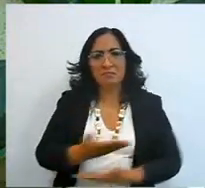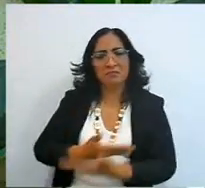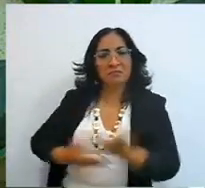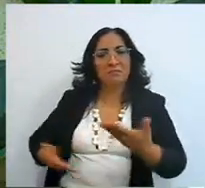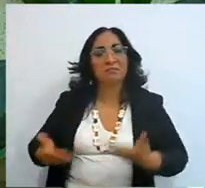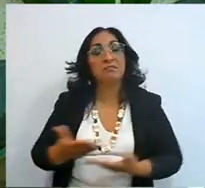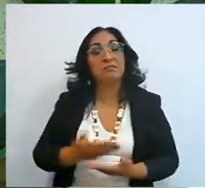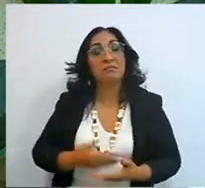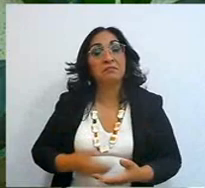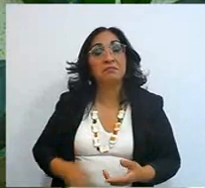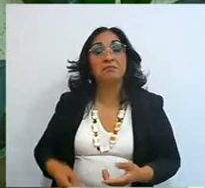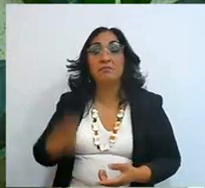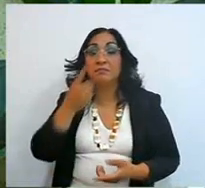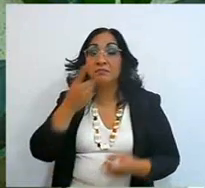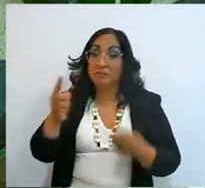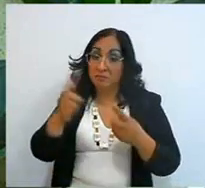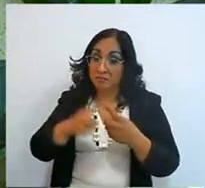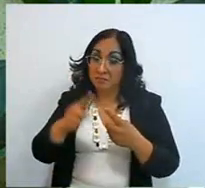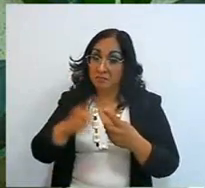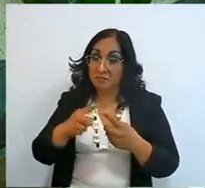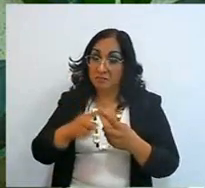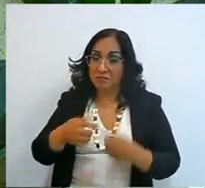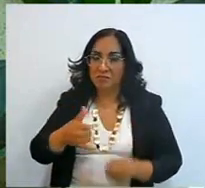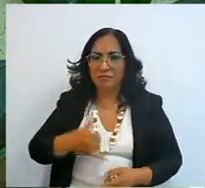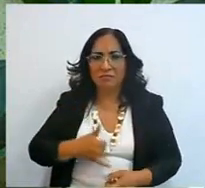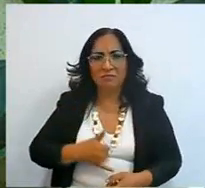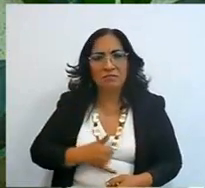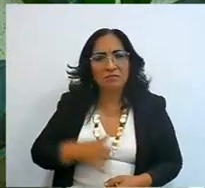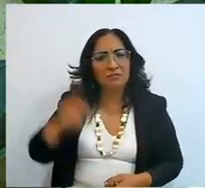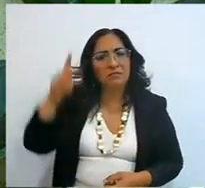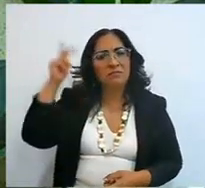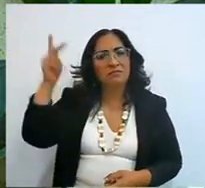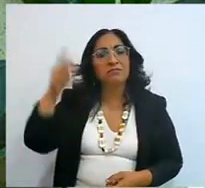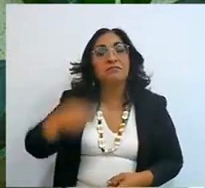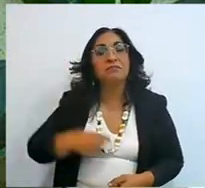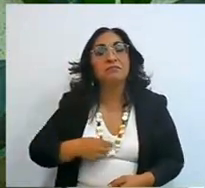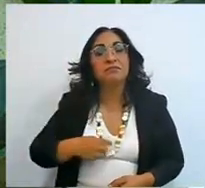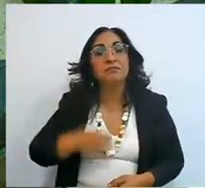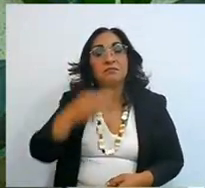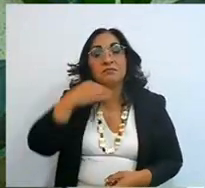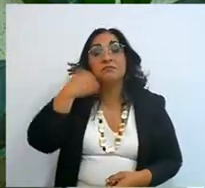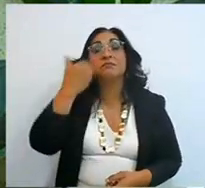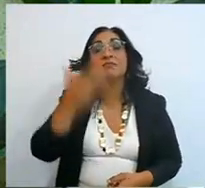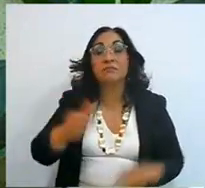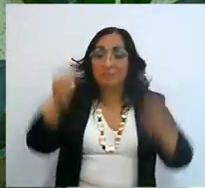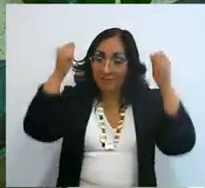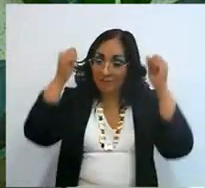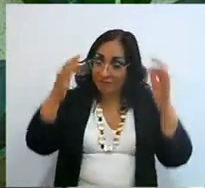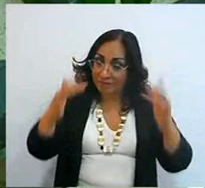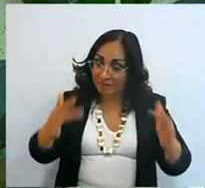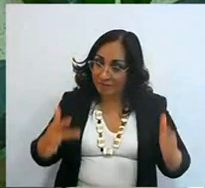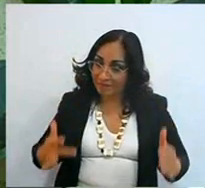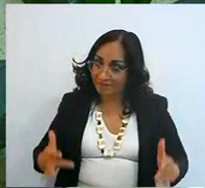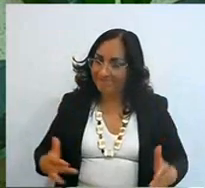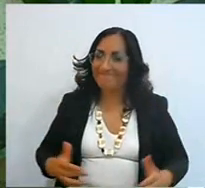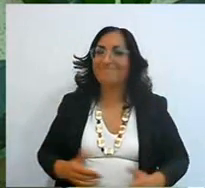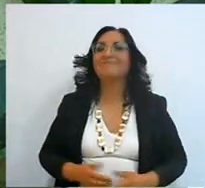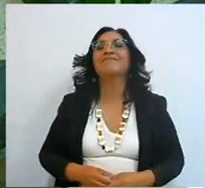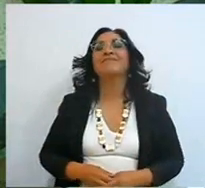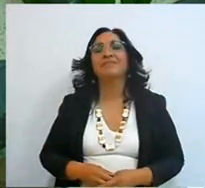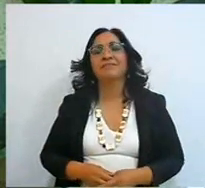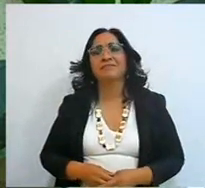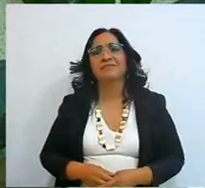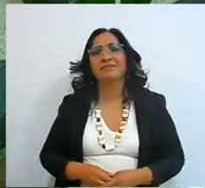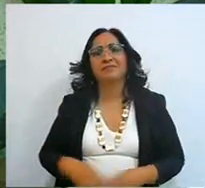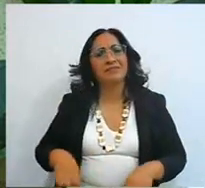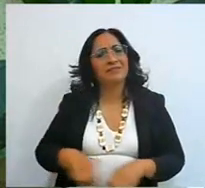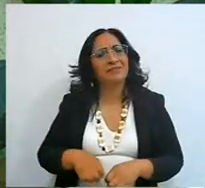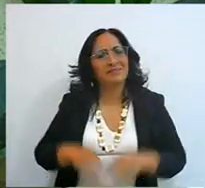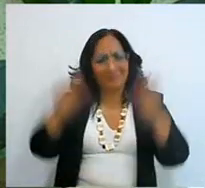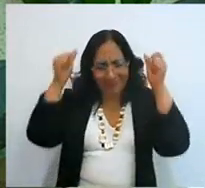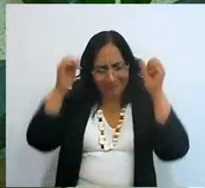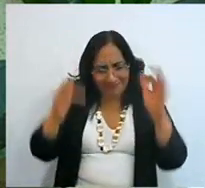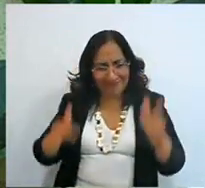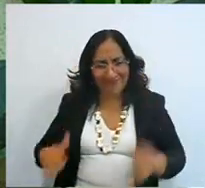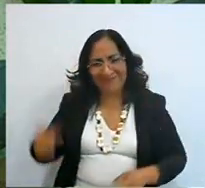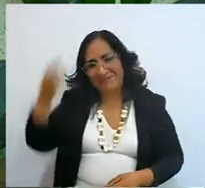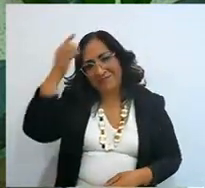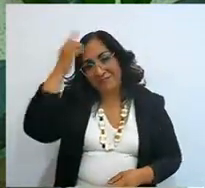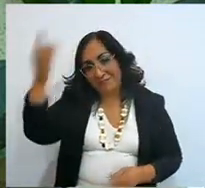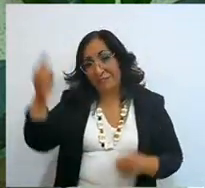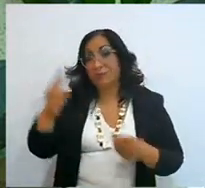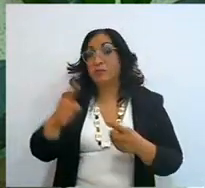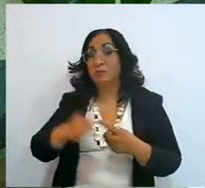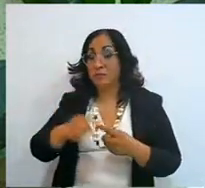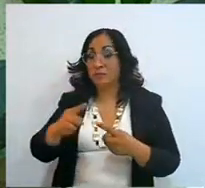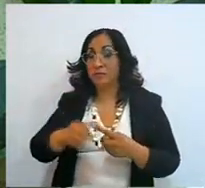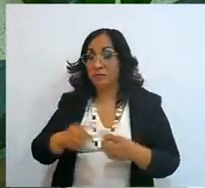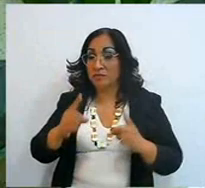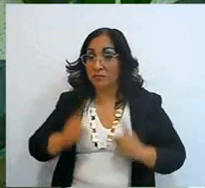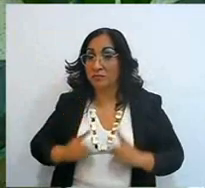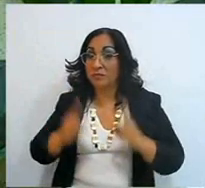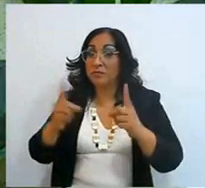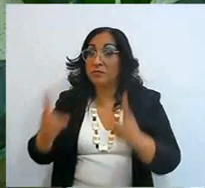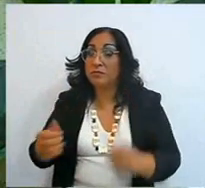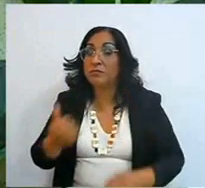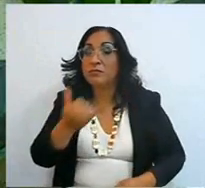but first he said, I my people, I want to bless you, look, in what God blesses us, first he gives us his forgiveness,